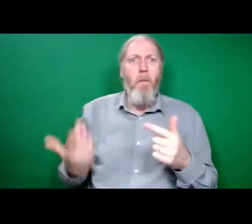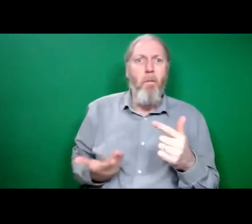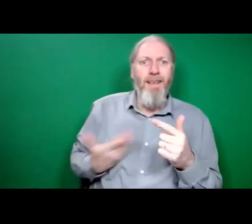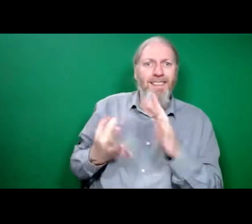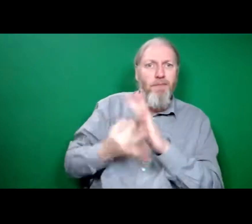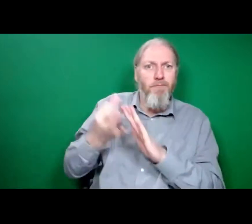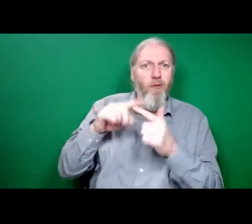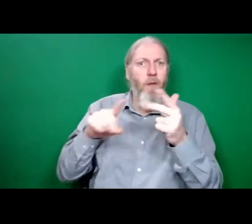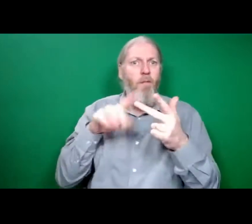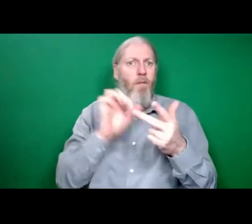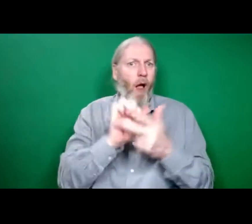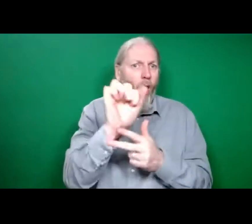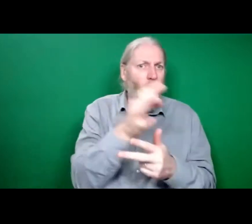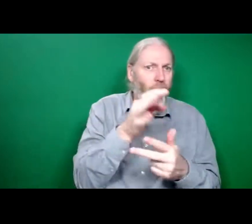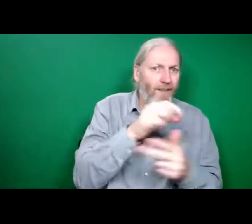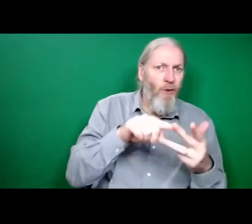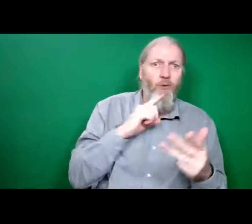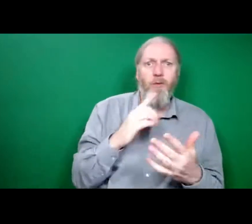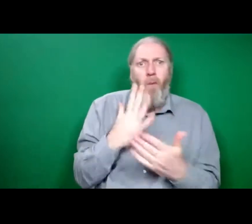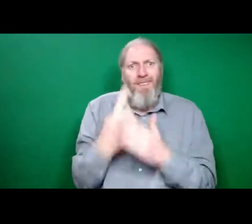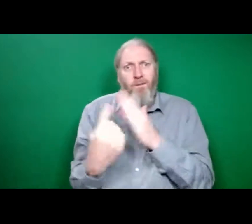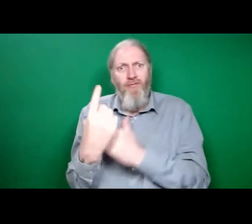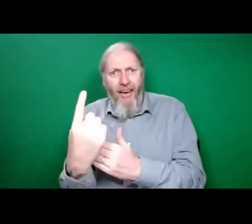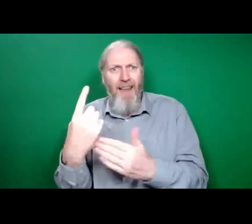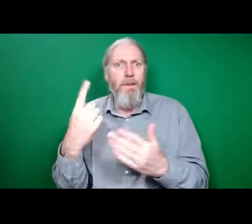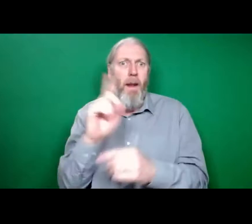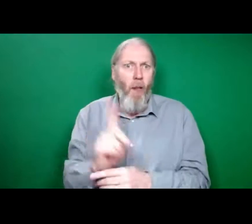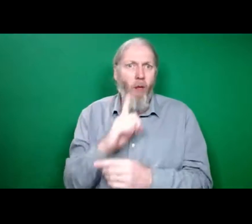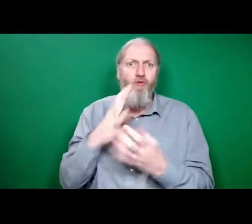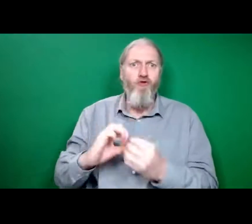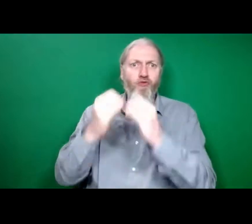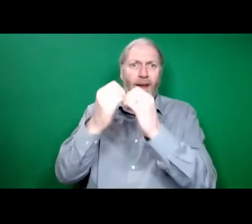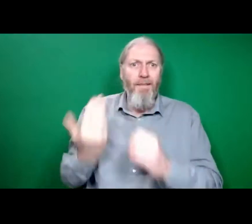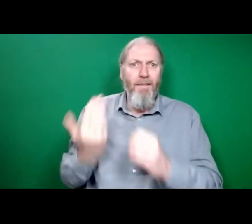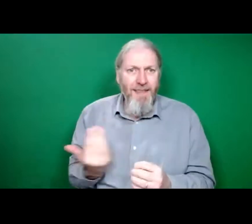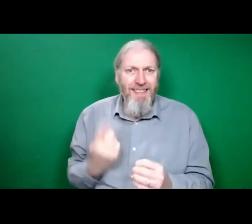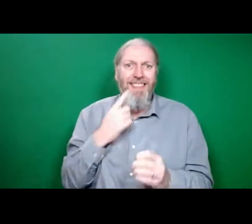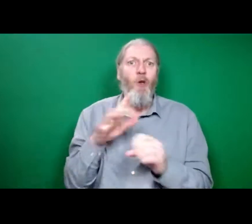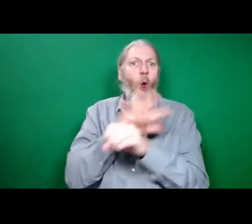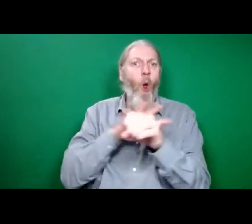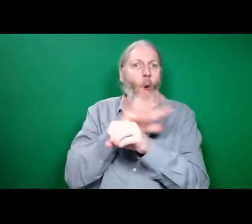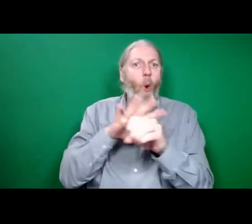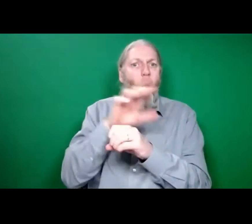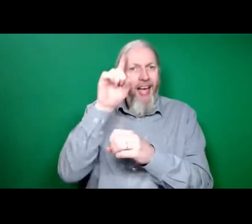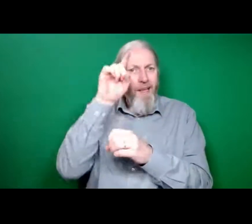arm's length bodies, all who have stake in or are involved in the town's funds shall the Government